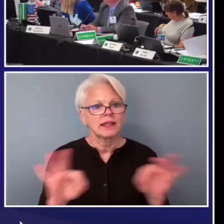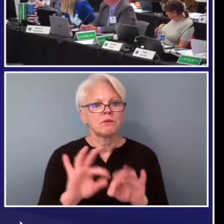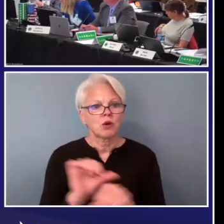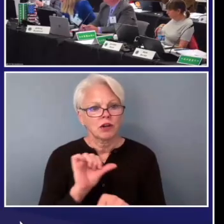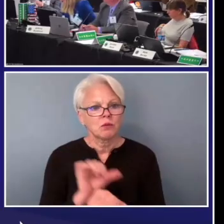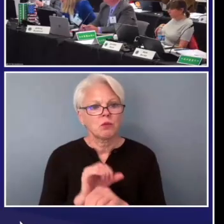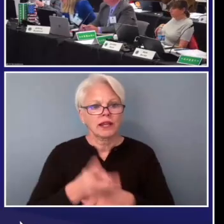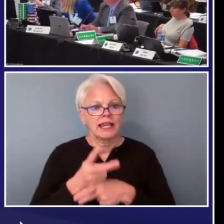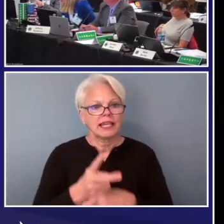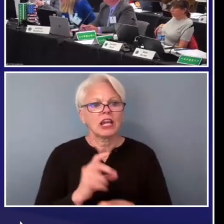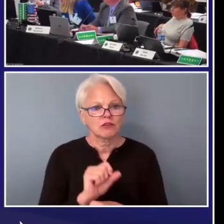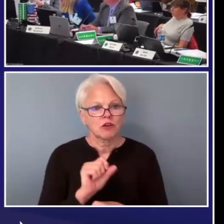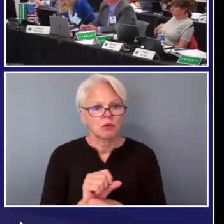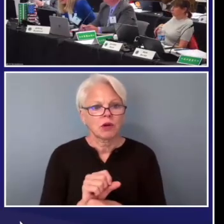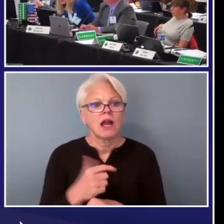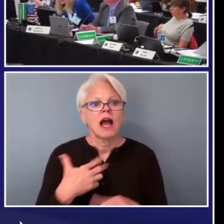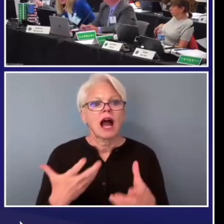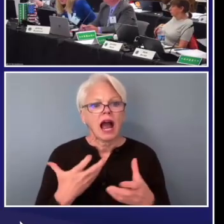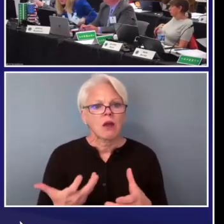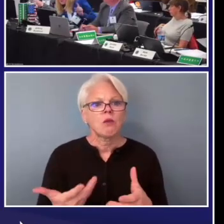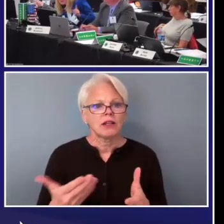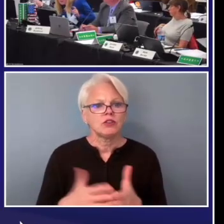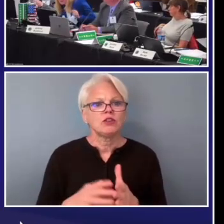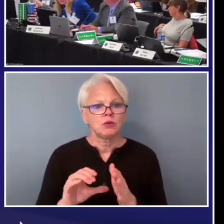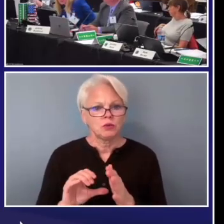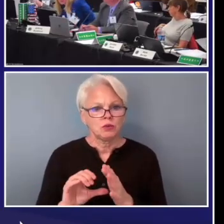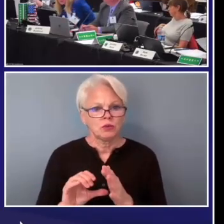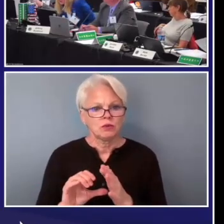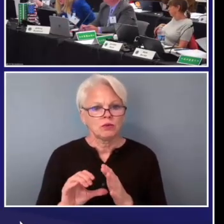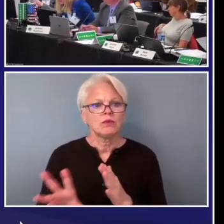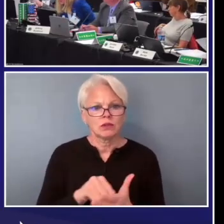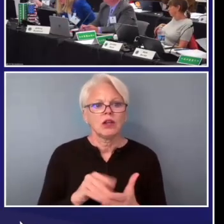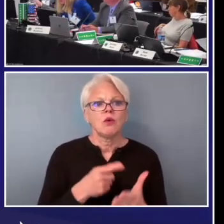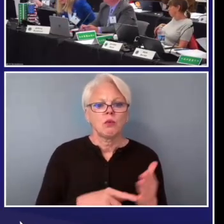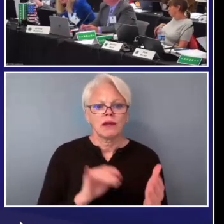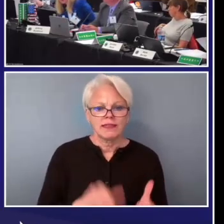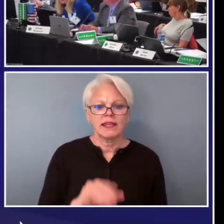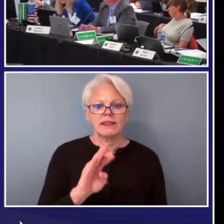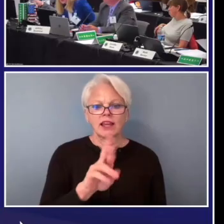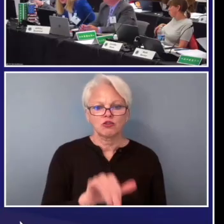Um, and I want to echo, uh, one thing that Ray Rodriguez said earlier about Florida, as a faculty